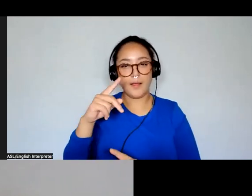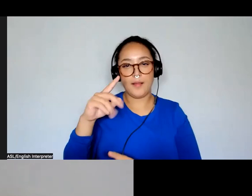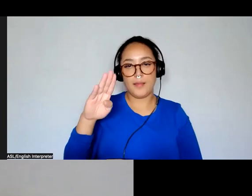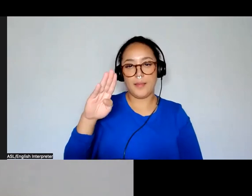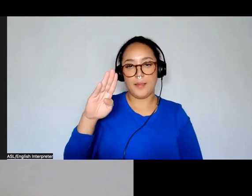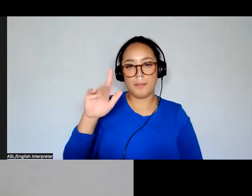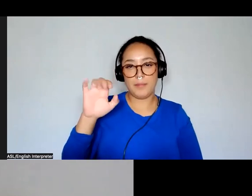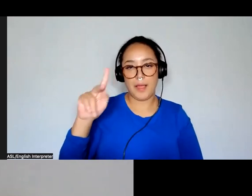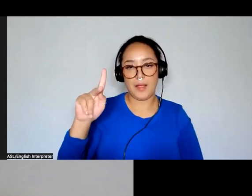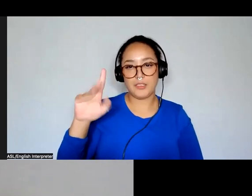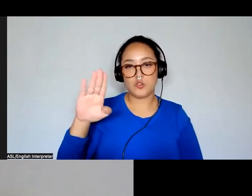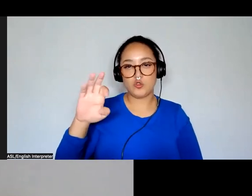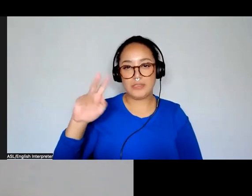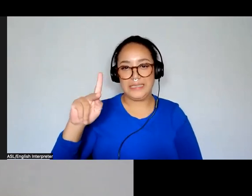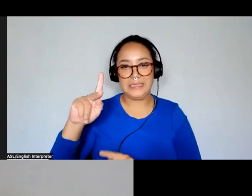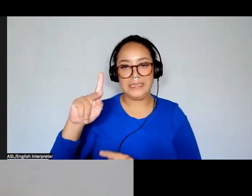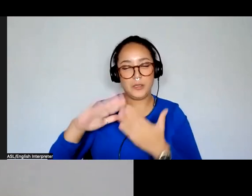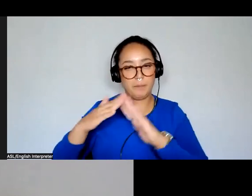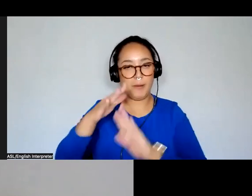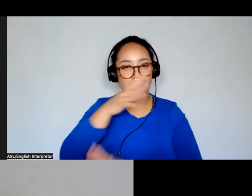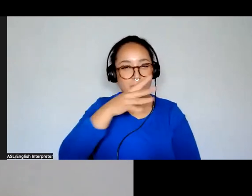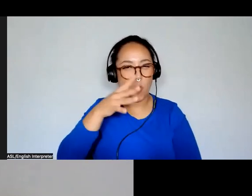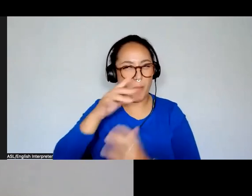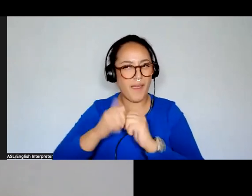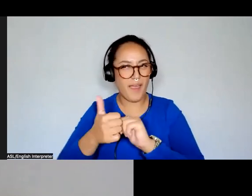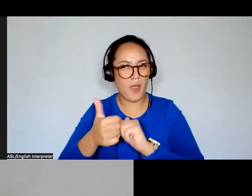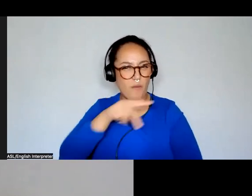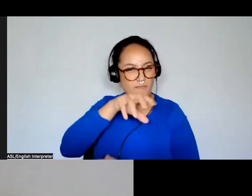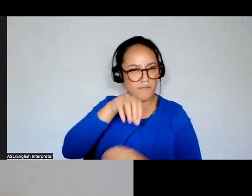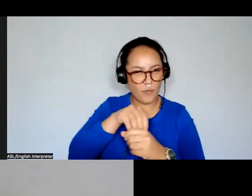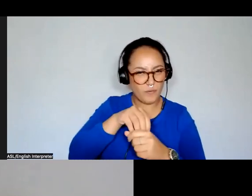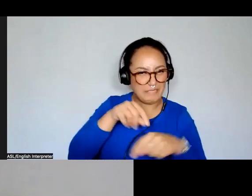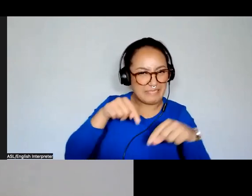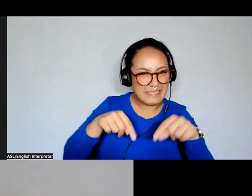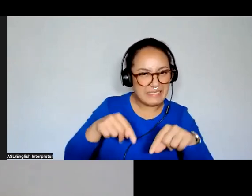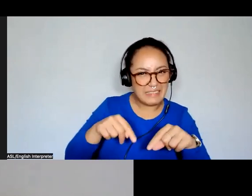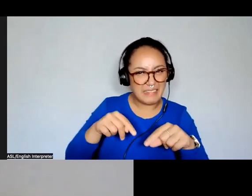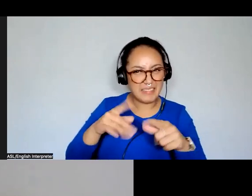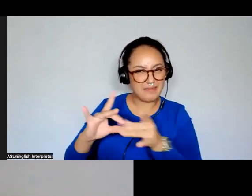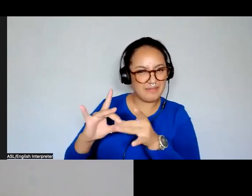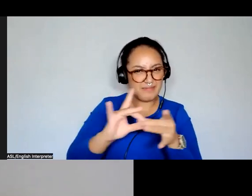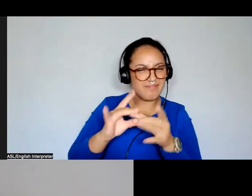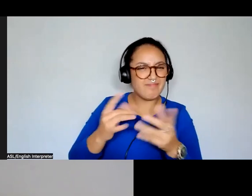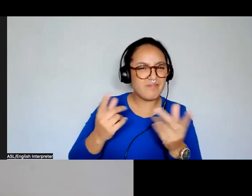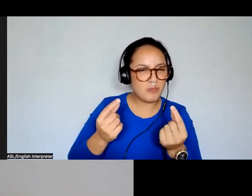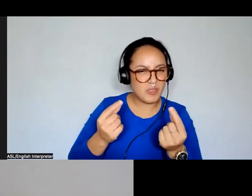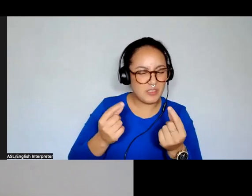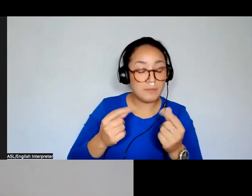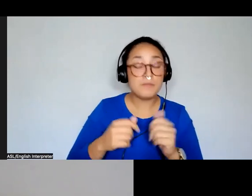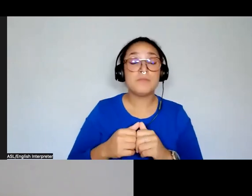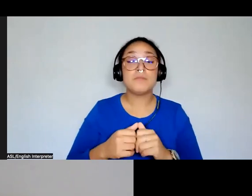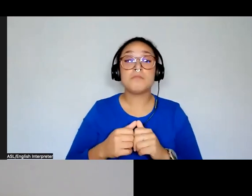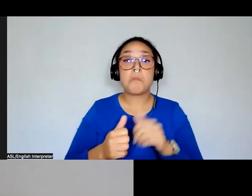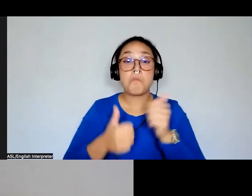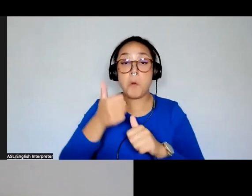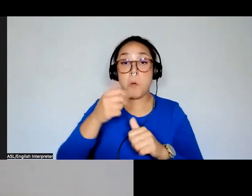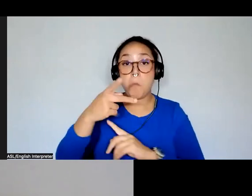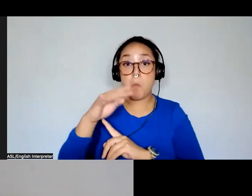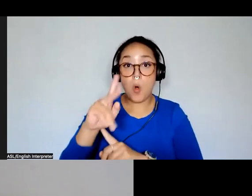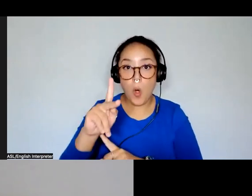So most of the parks that you will be able to choose from City of Toronto parks managed